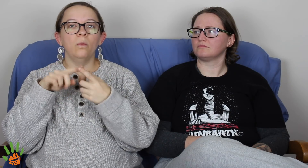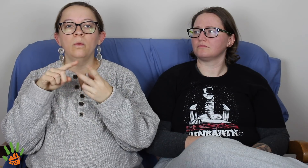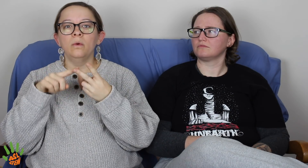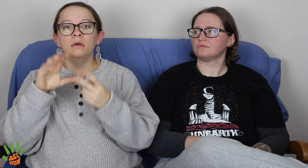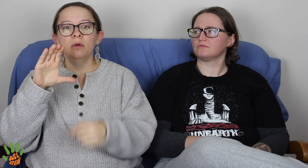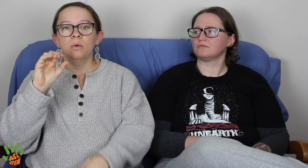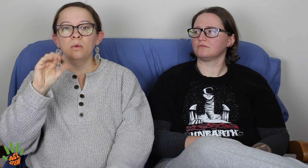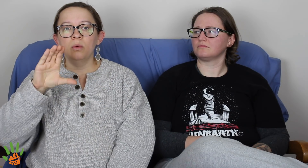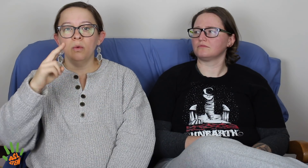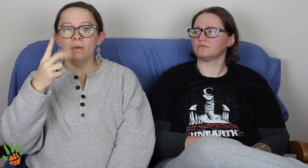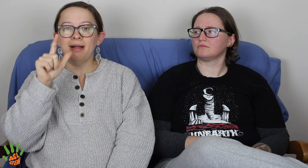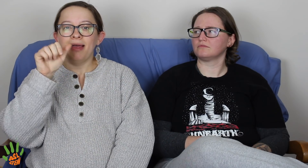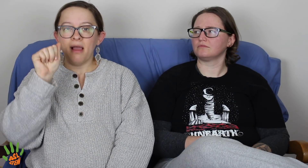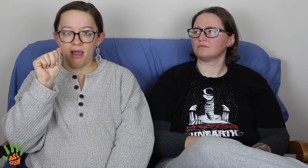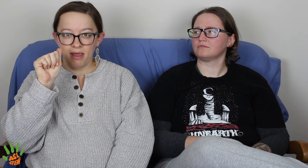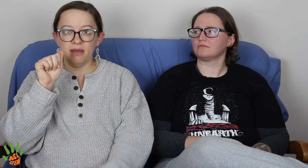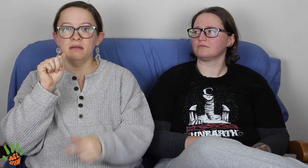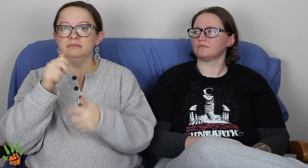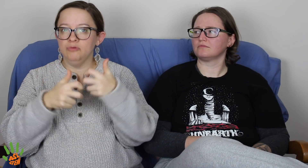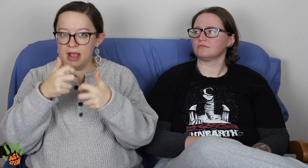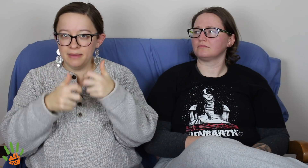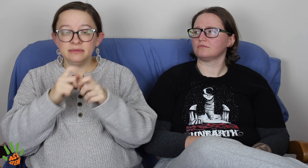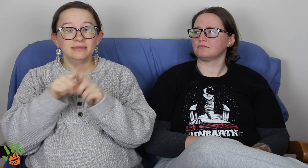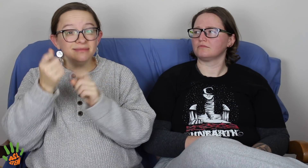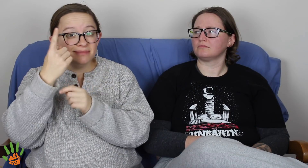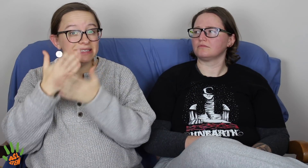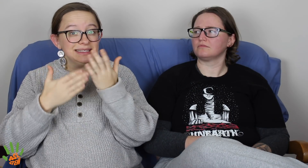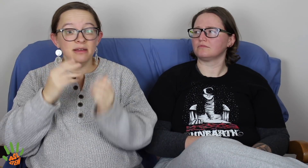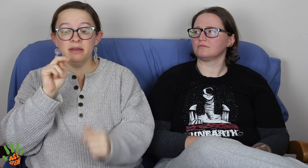or related to something with the cochlea.